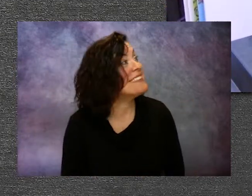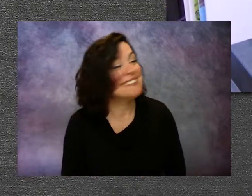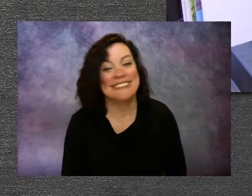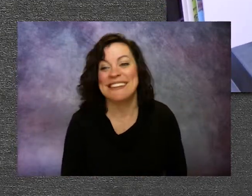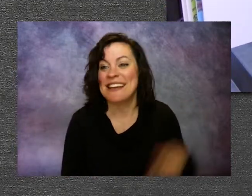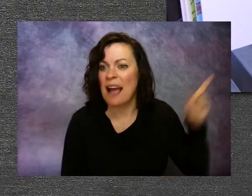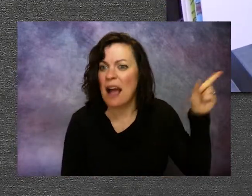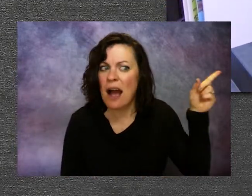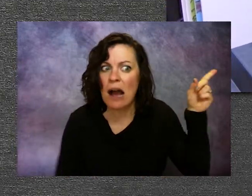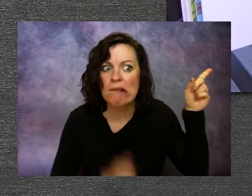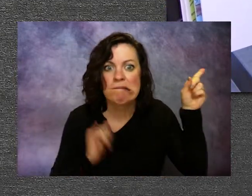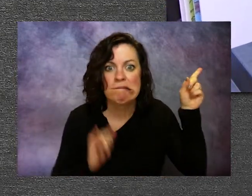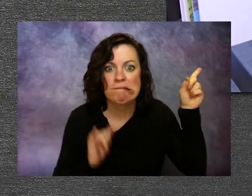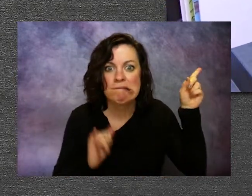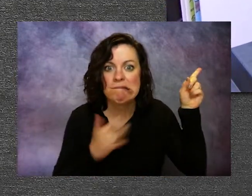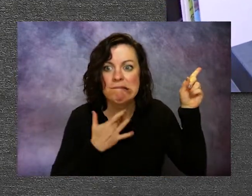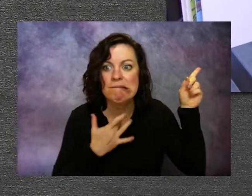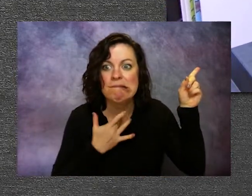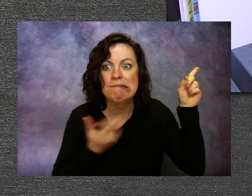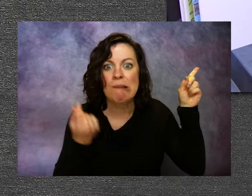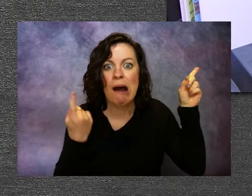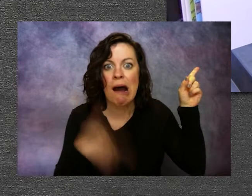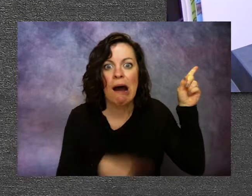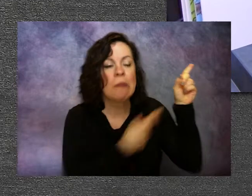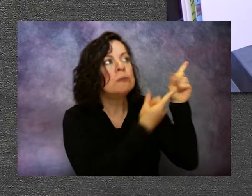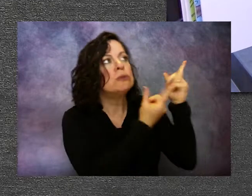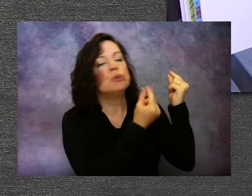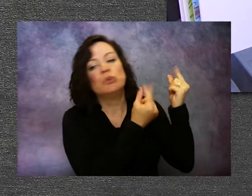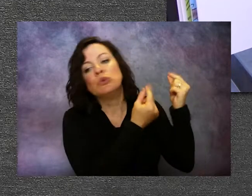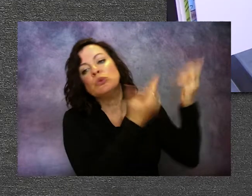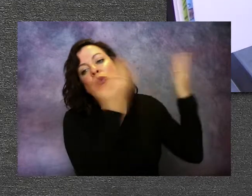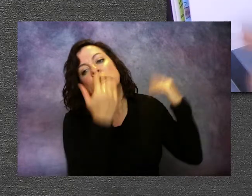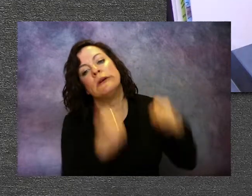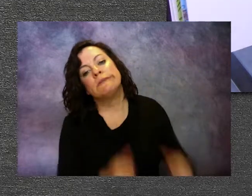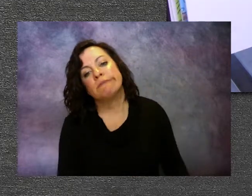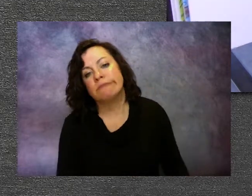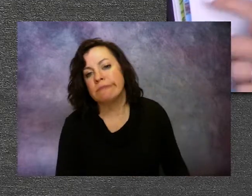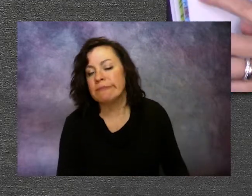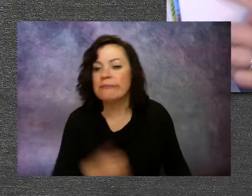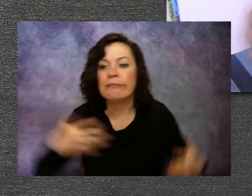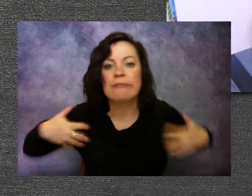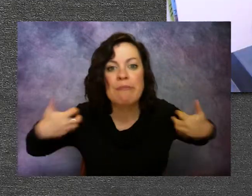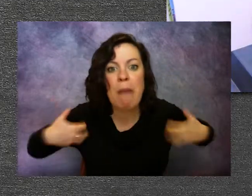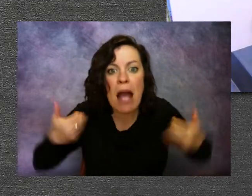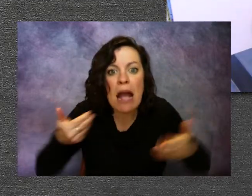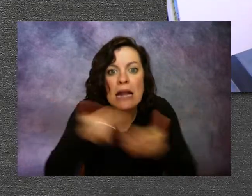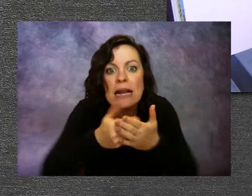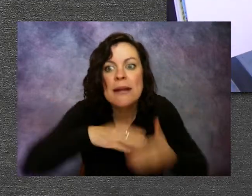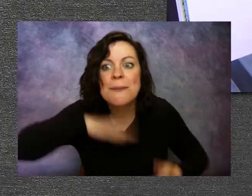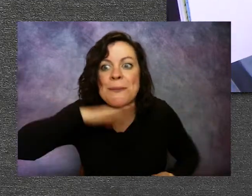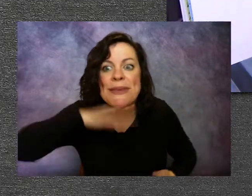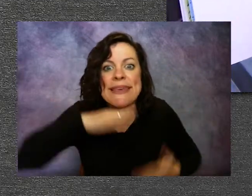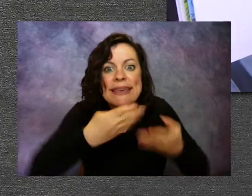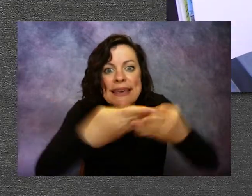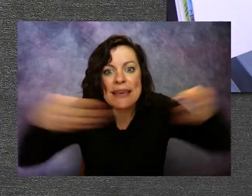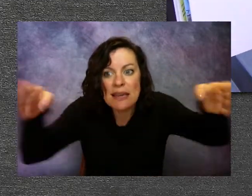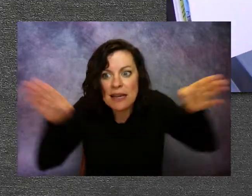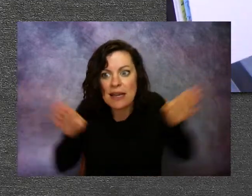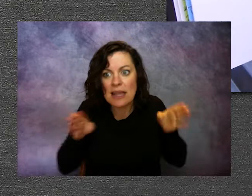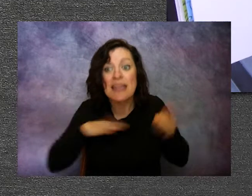Oh, no. George, what are you doing by that pigpen? In this picture, the pigs are in the pen.